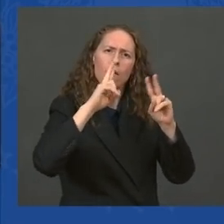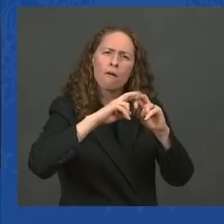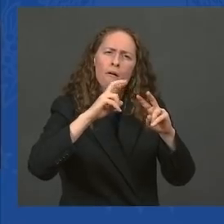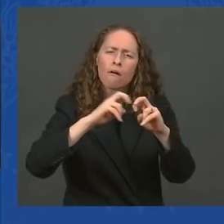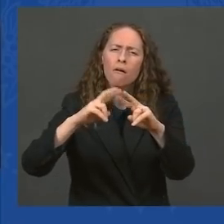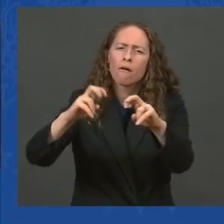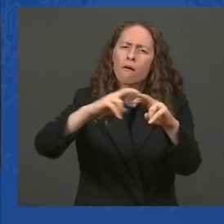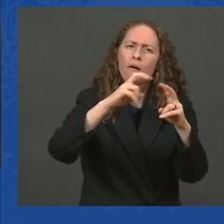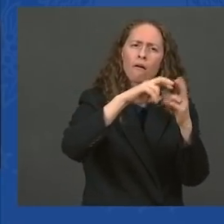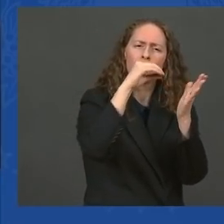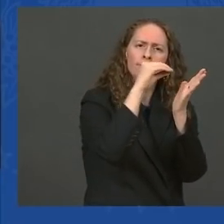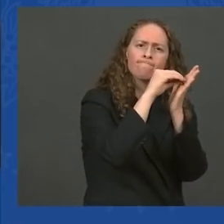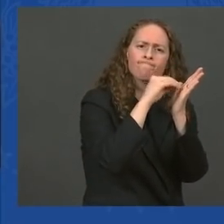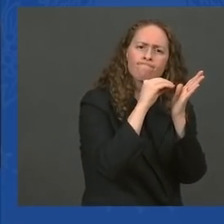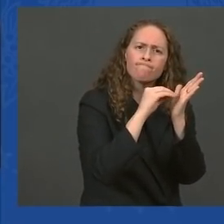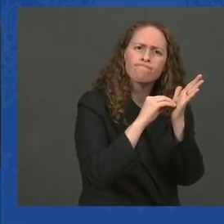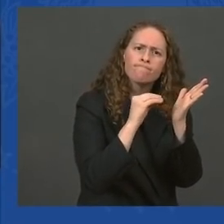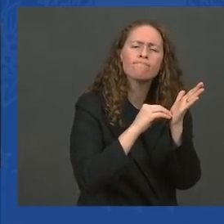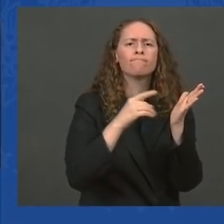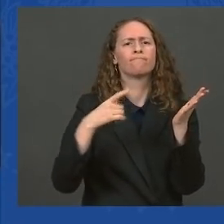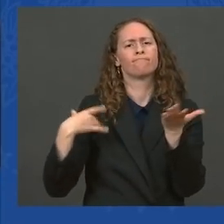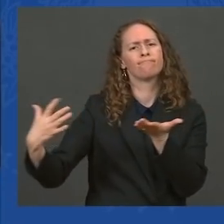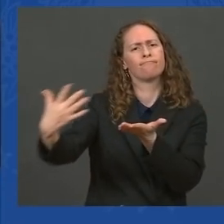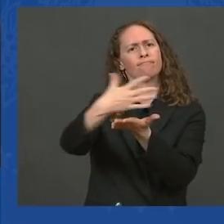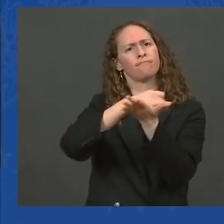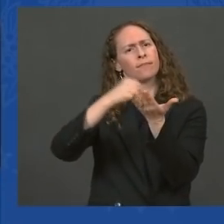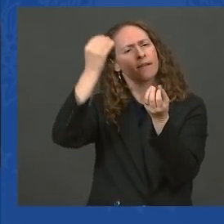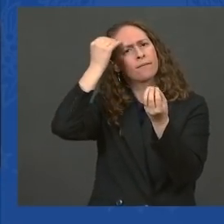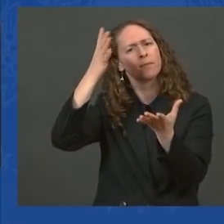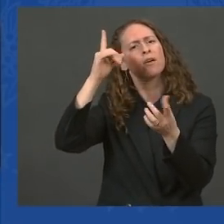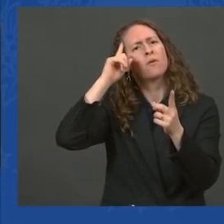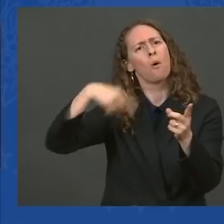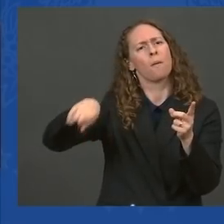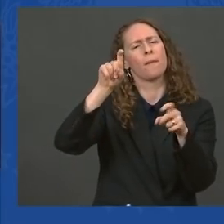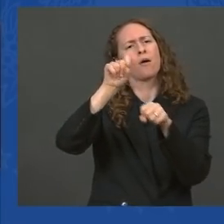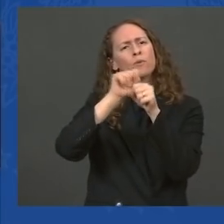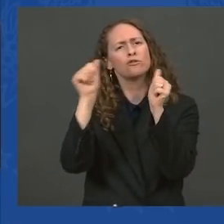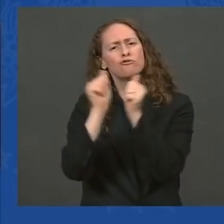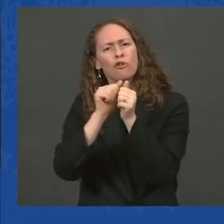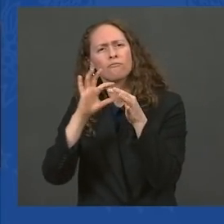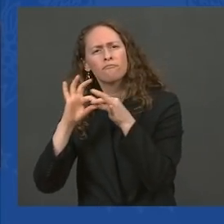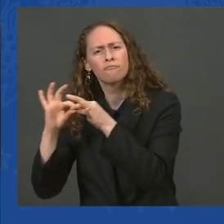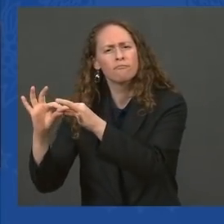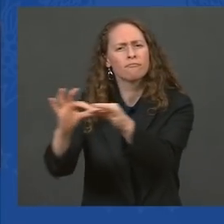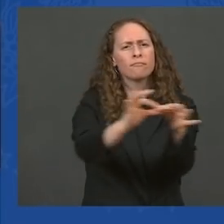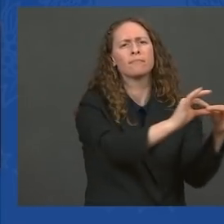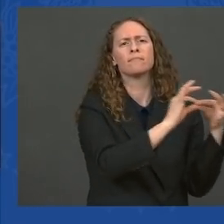all of them -- are treated with equal dignity and equal equality throughout their entire time,